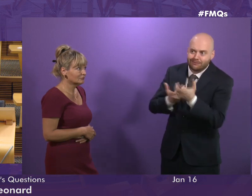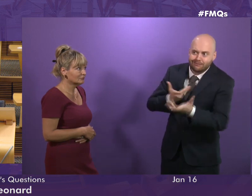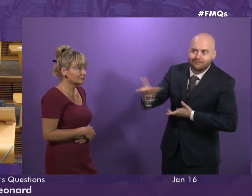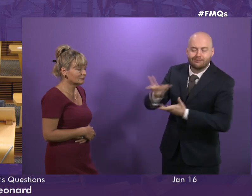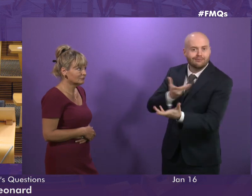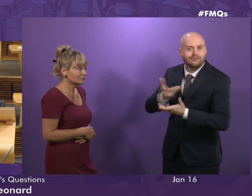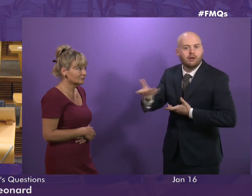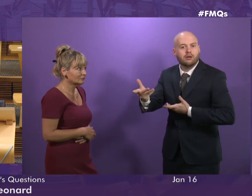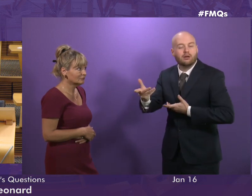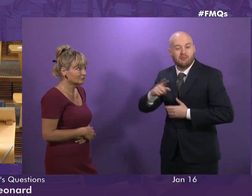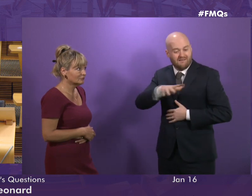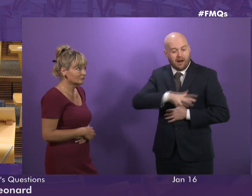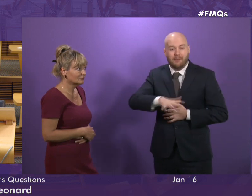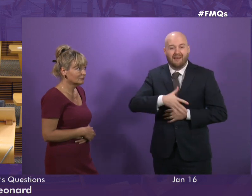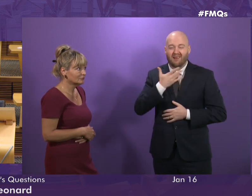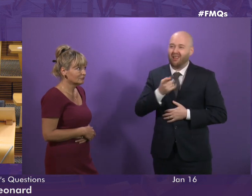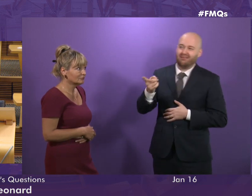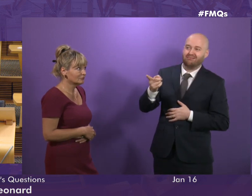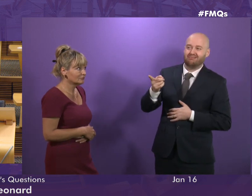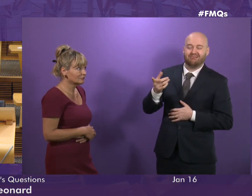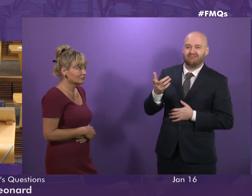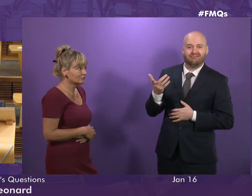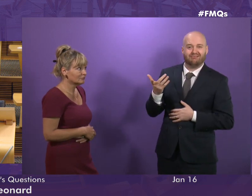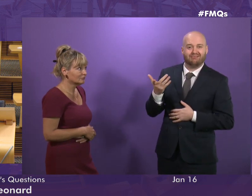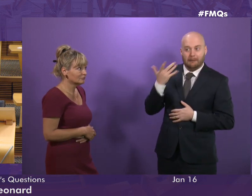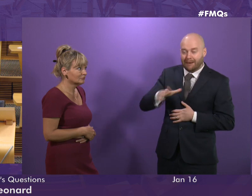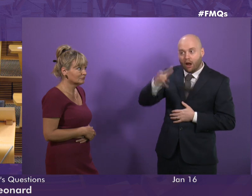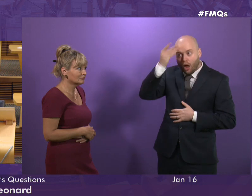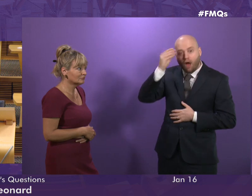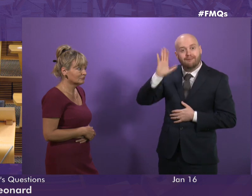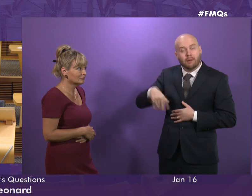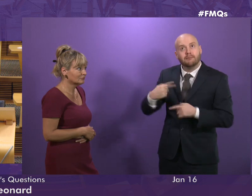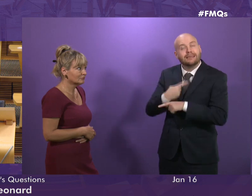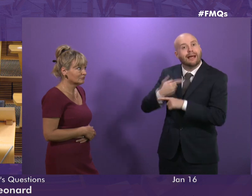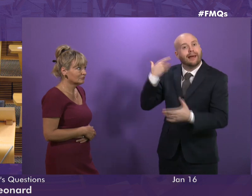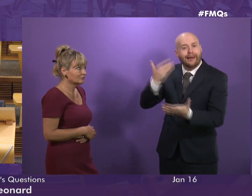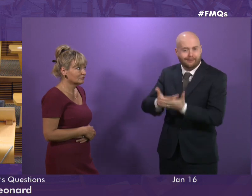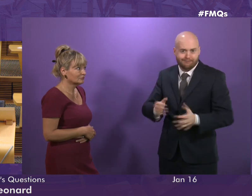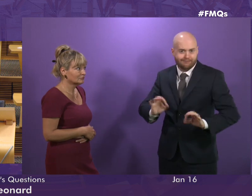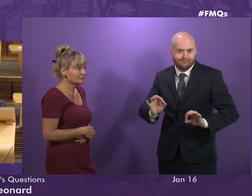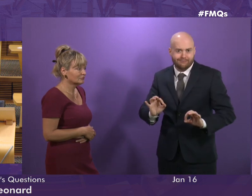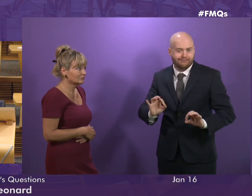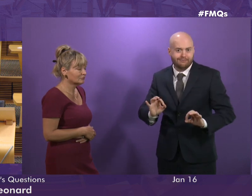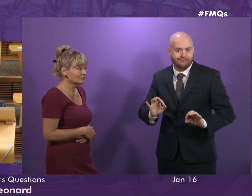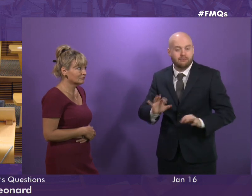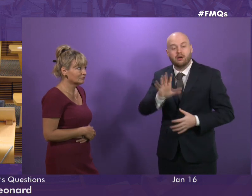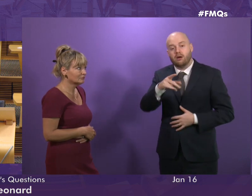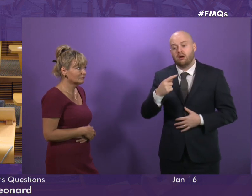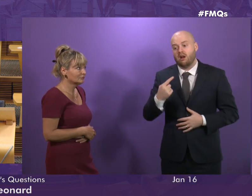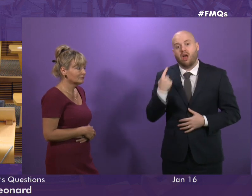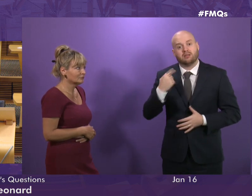that lessons have been learned. Last month, the justice secretary laid before Parliament